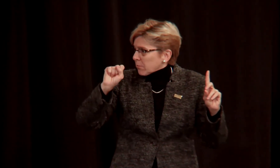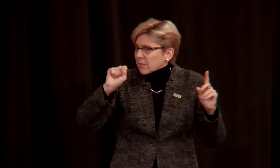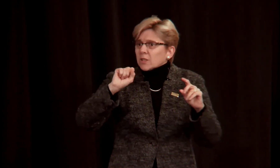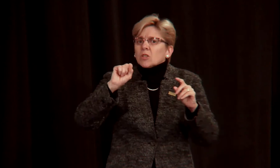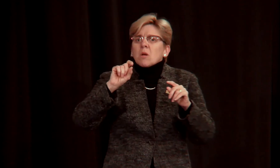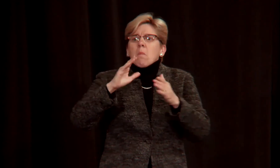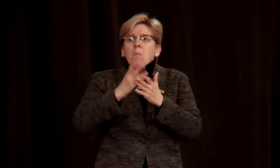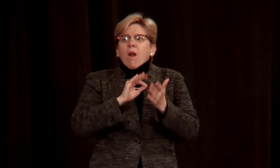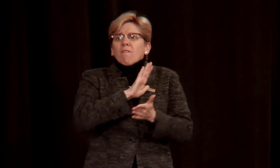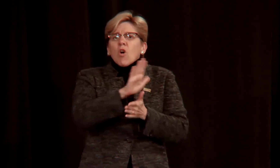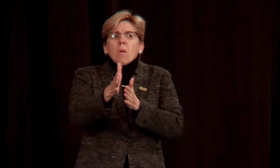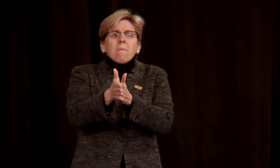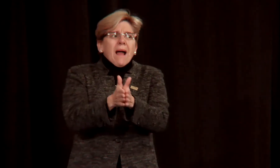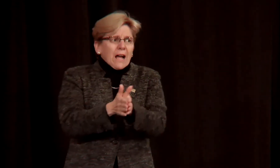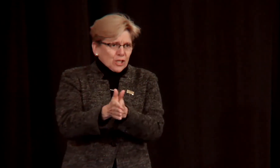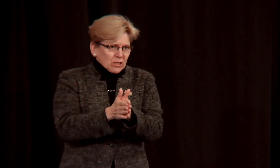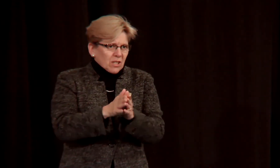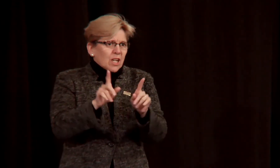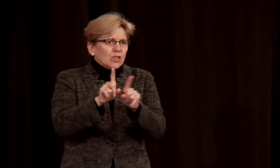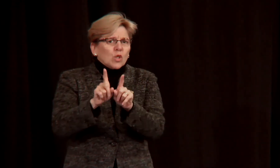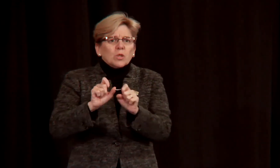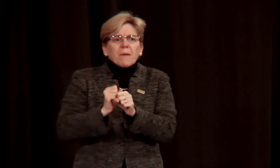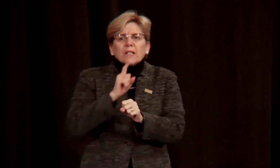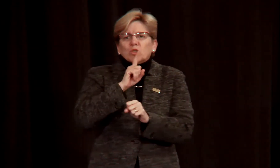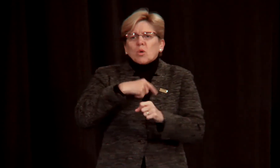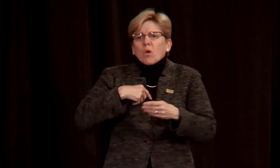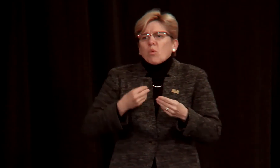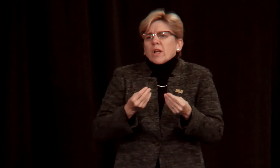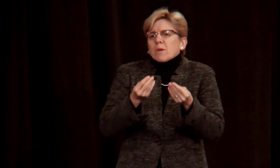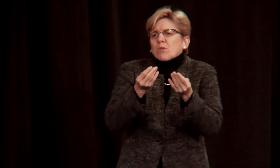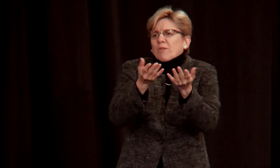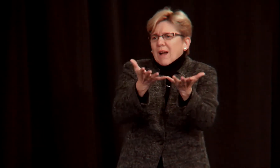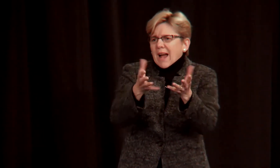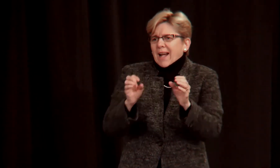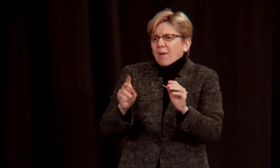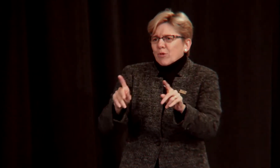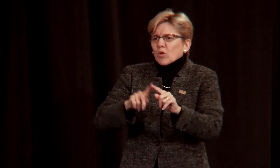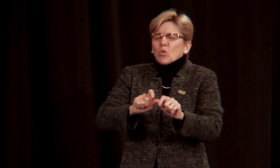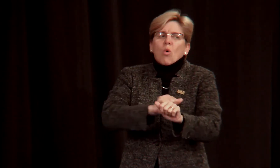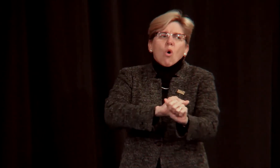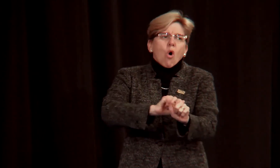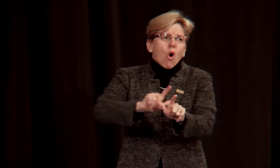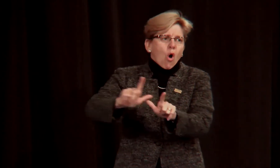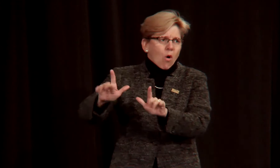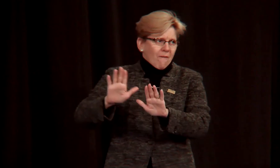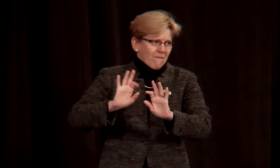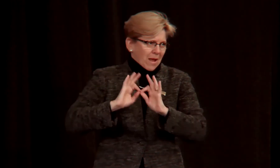and one of Dr. Simms' passions is to make sure that we provide opportunities